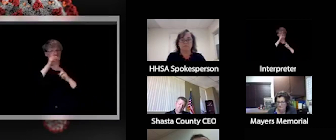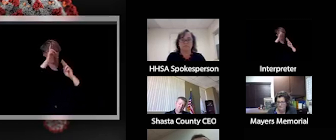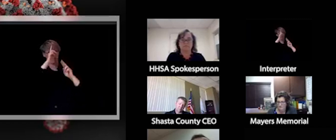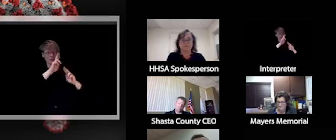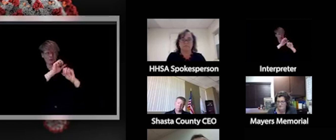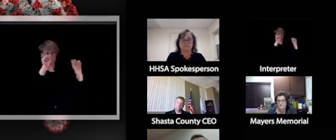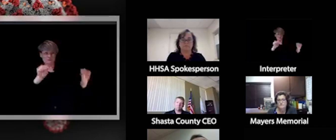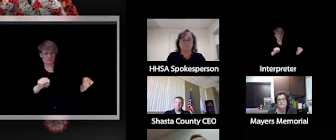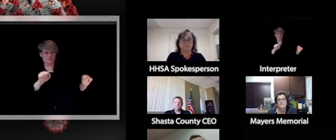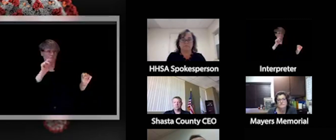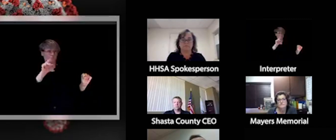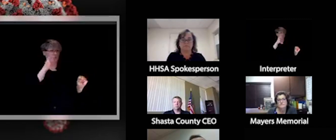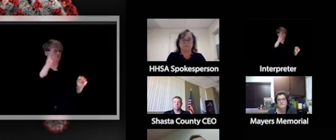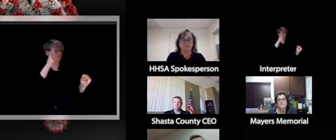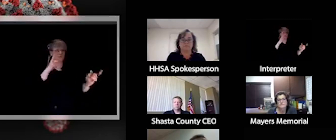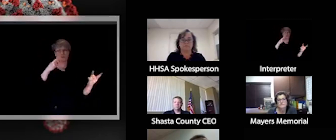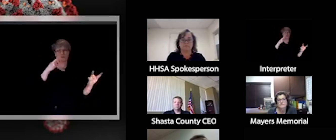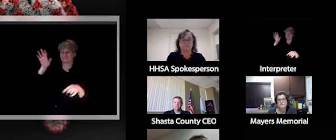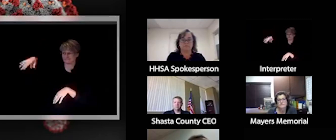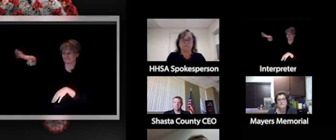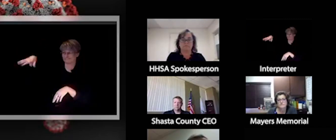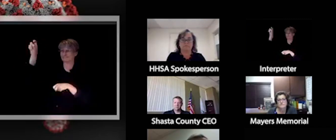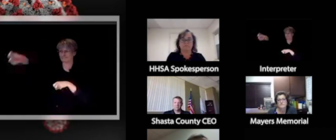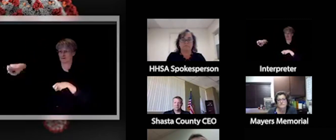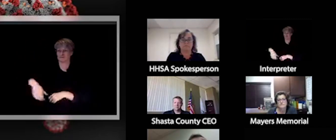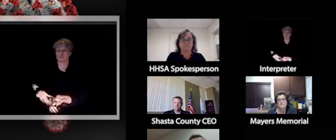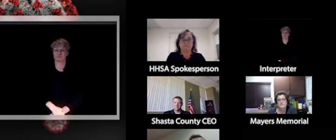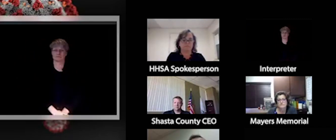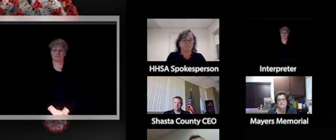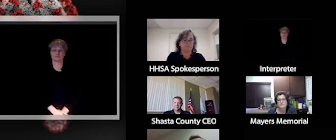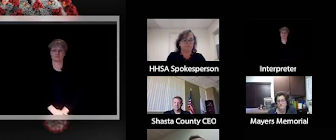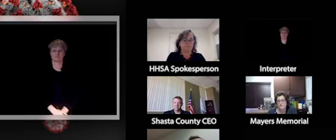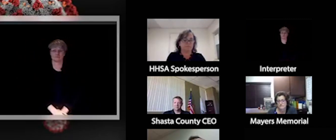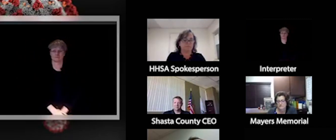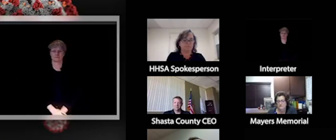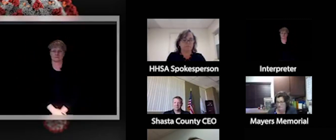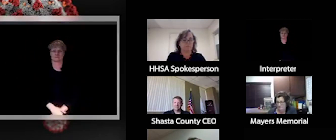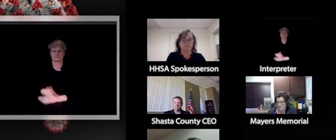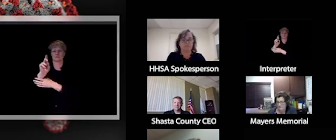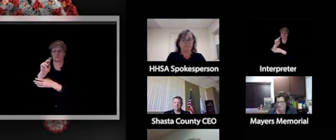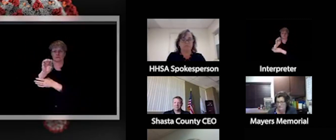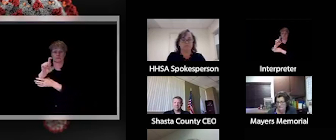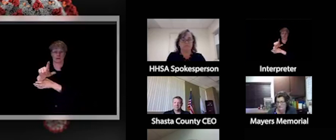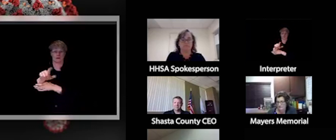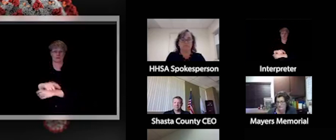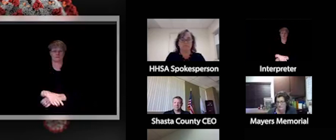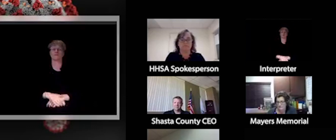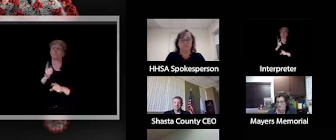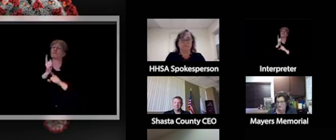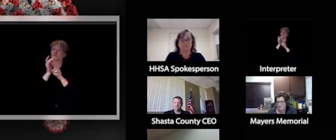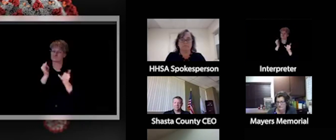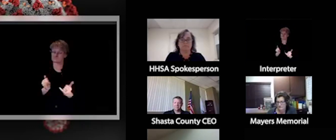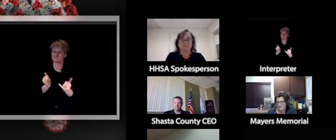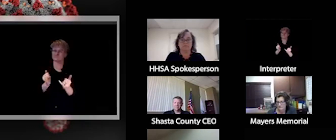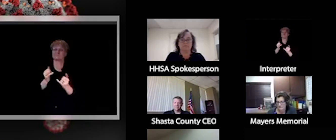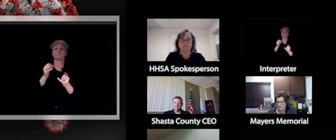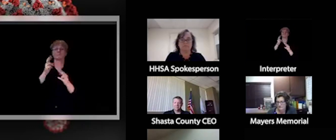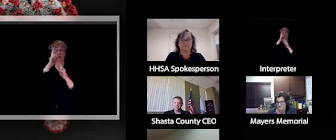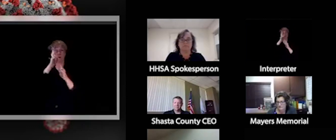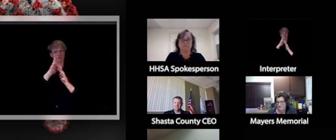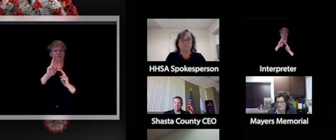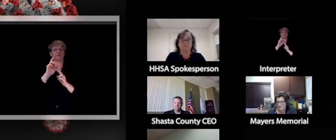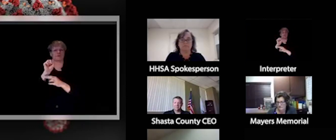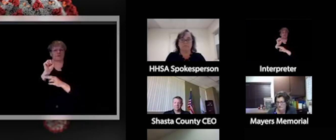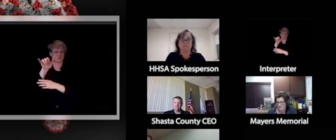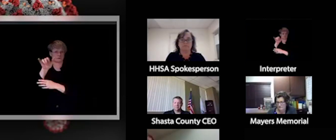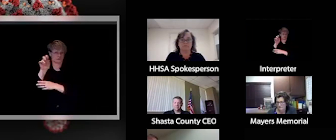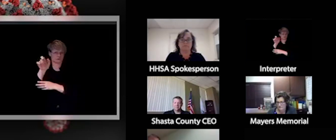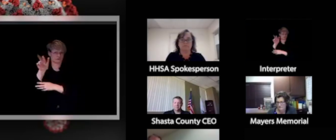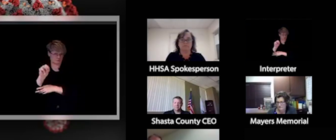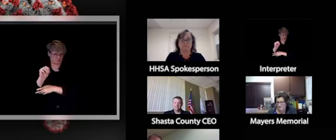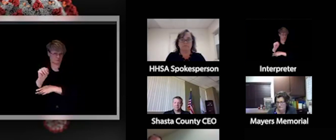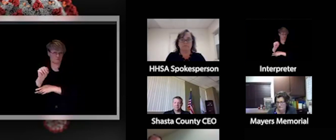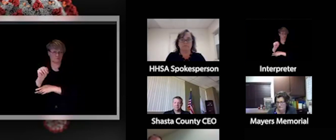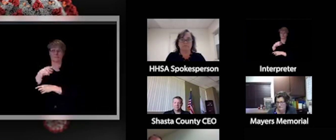That is true. It is an honor system. We believe we have a lot of honorable people in our community